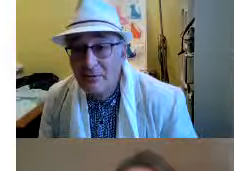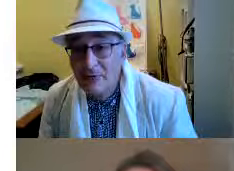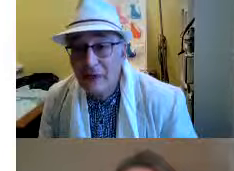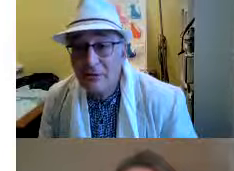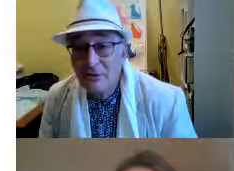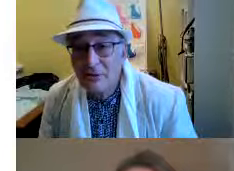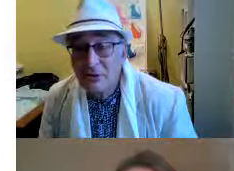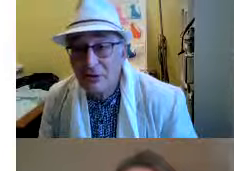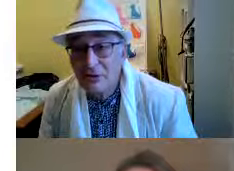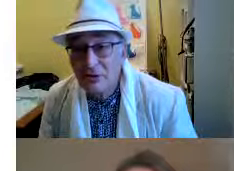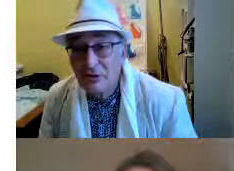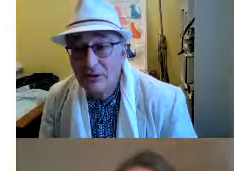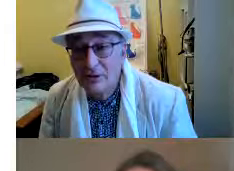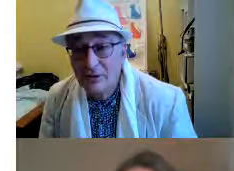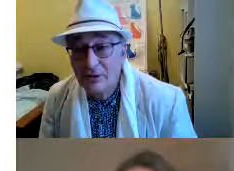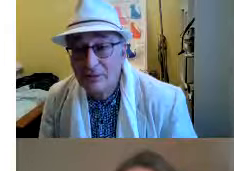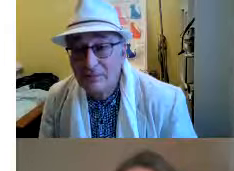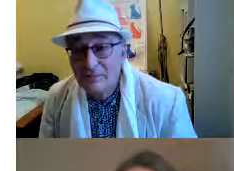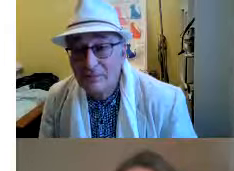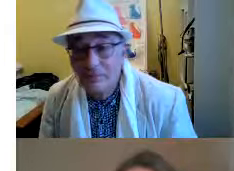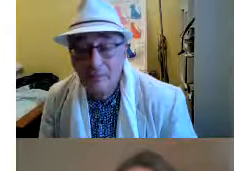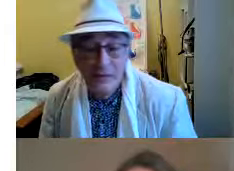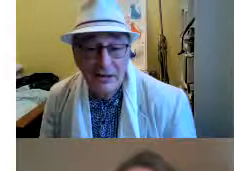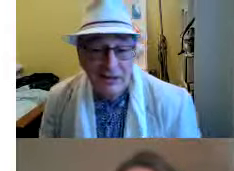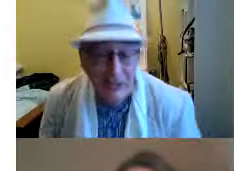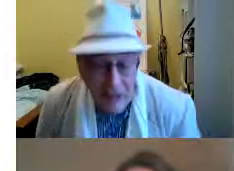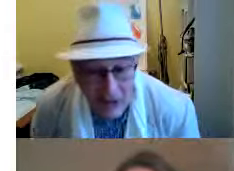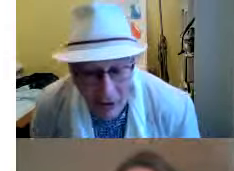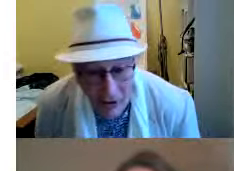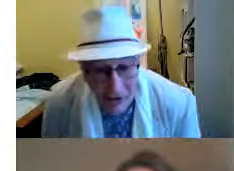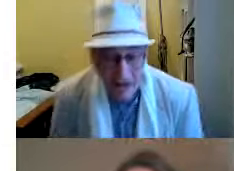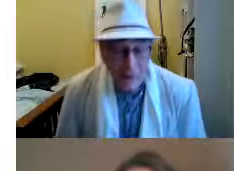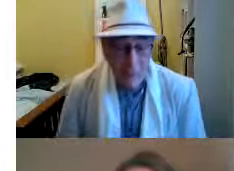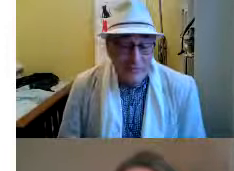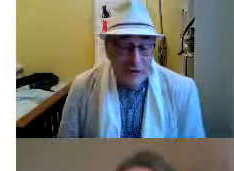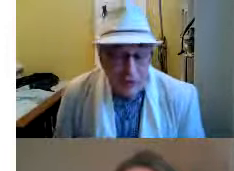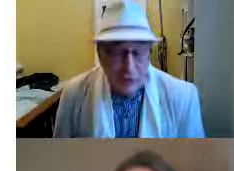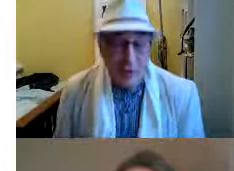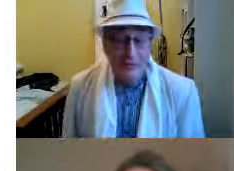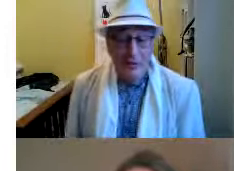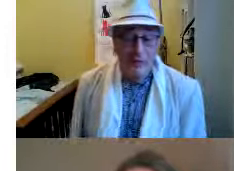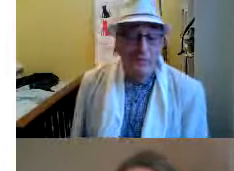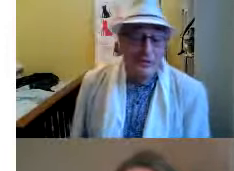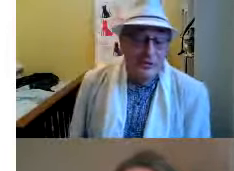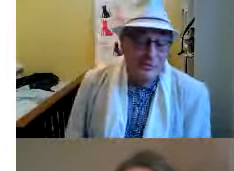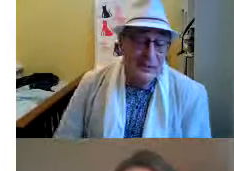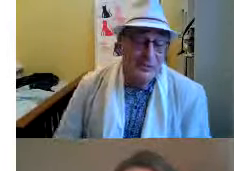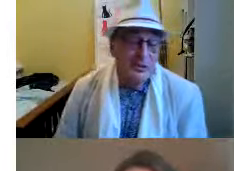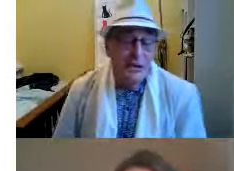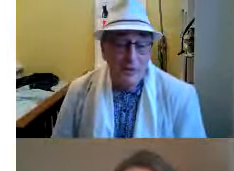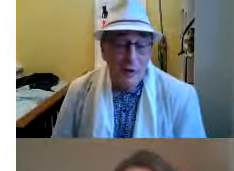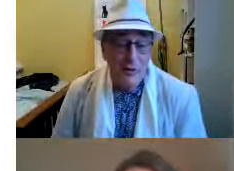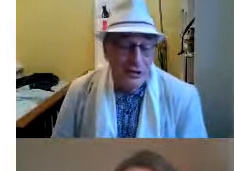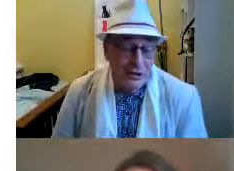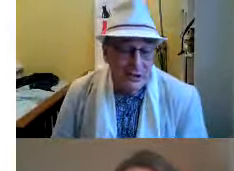microphones muted please so we made a short film with different people saying why we should get